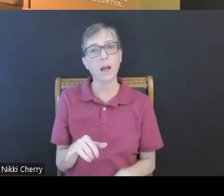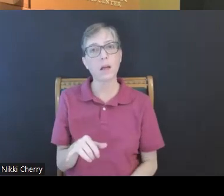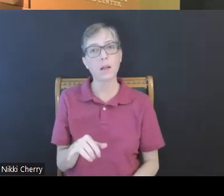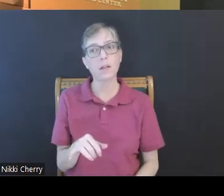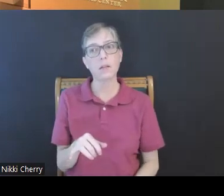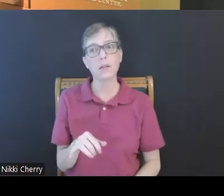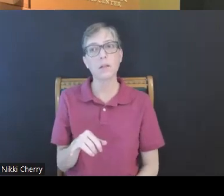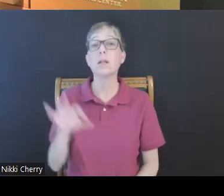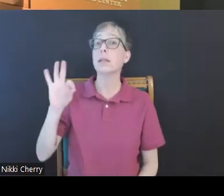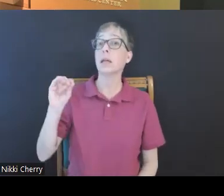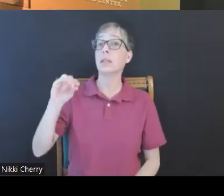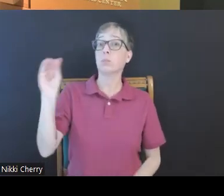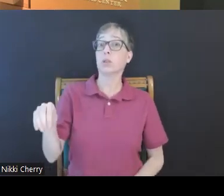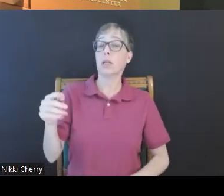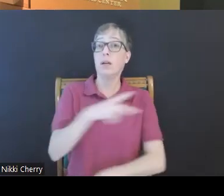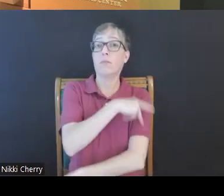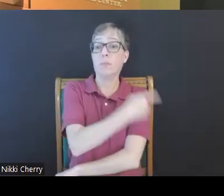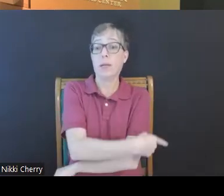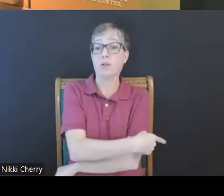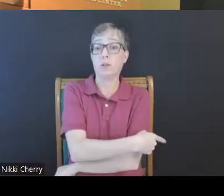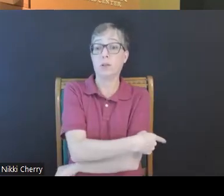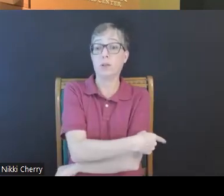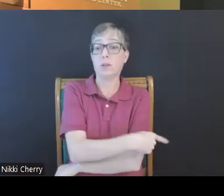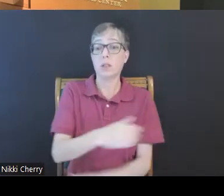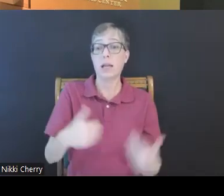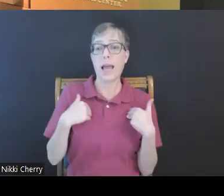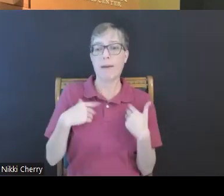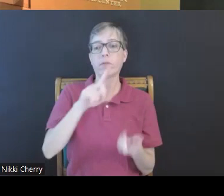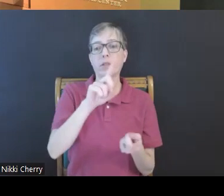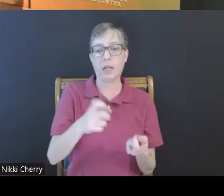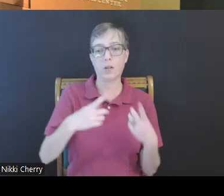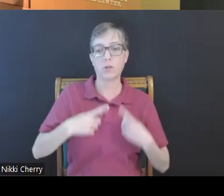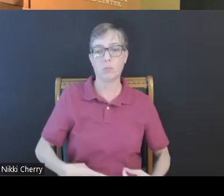these patients who had diagnosed depression when we started this project we're getting